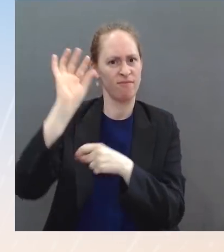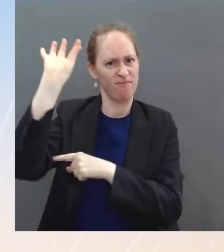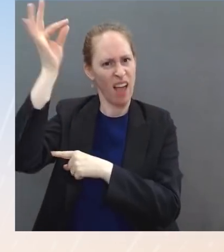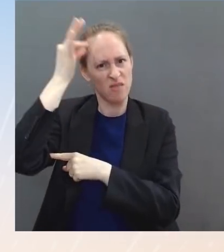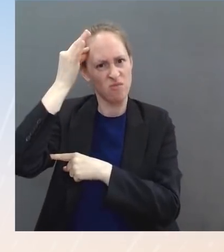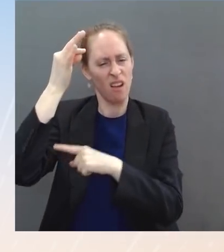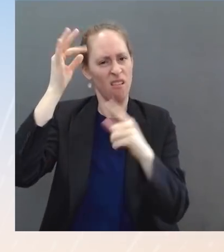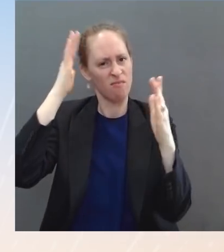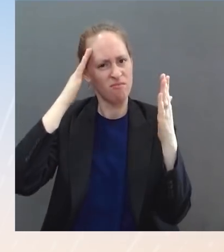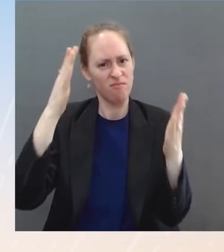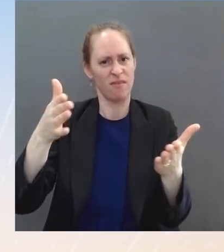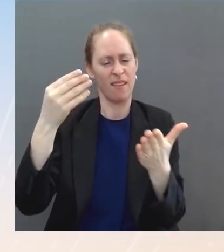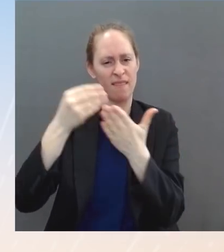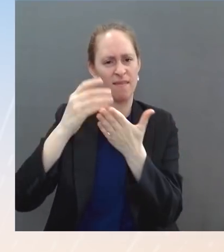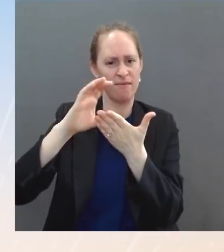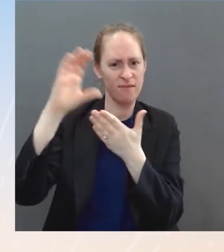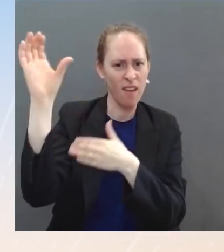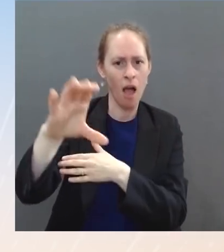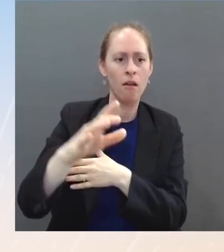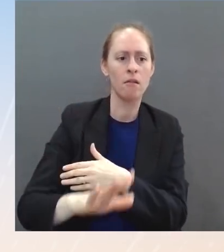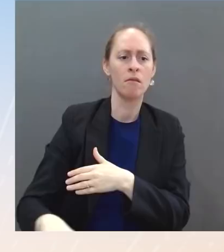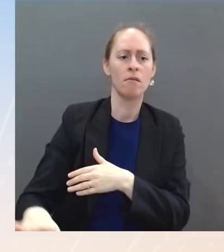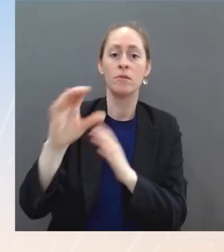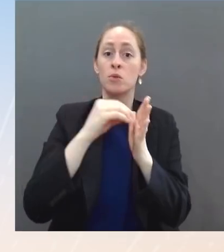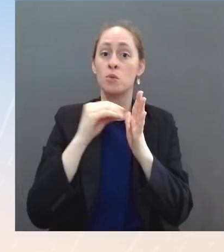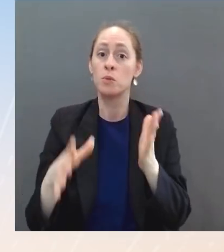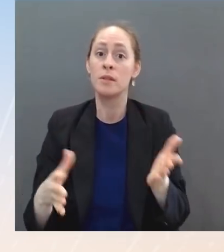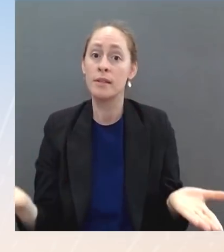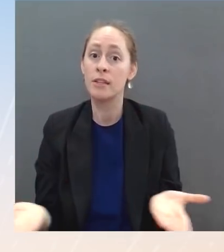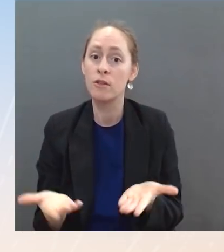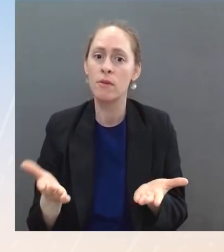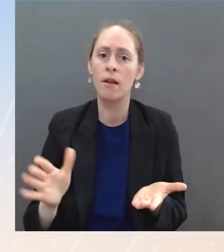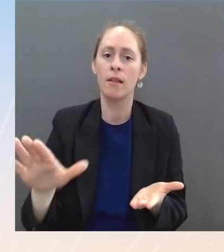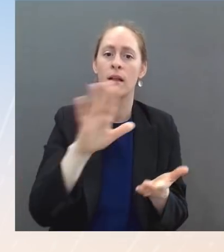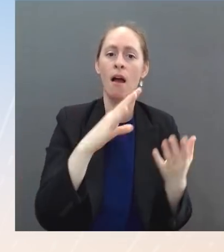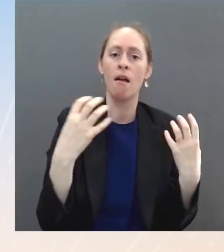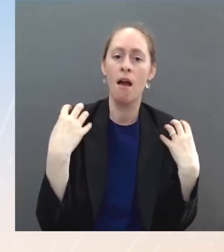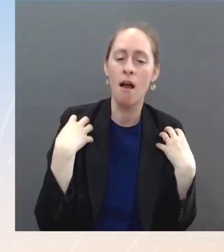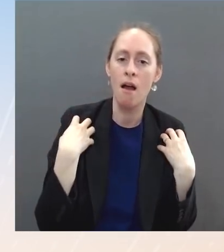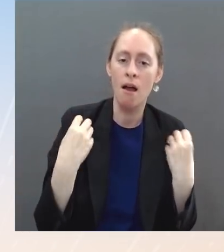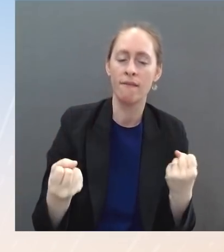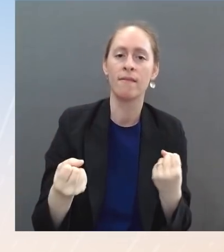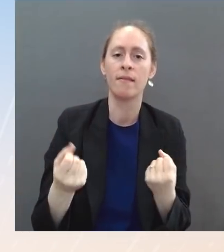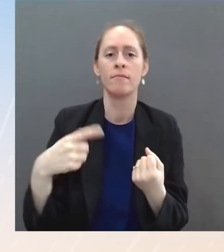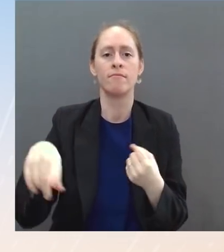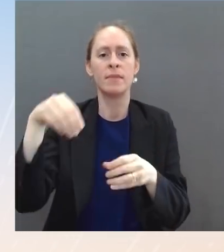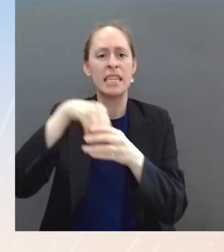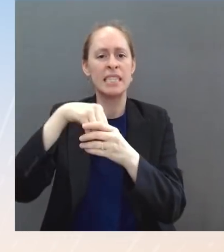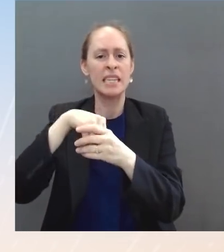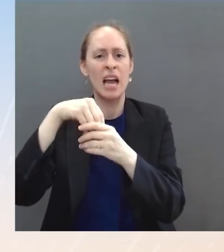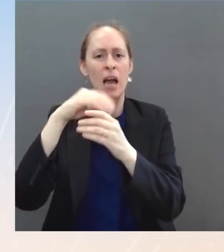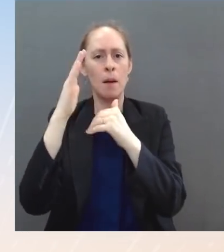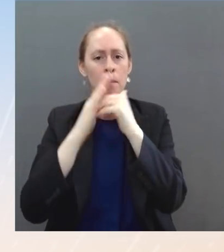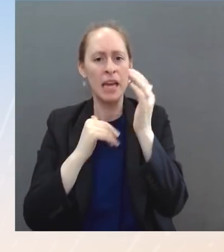HVAC systems to electric school buses, from on-site solar energy installations to safe routes to school.